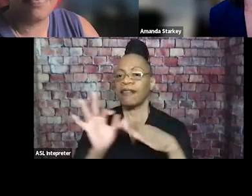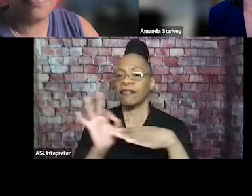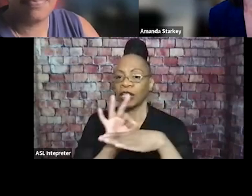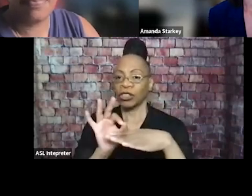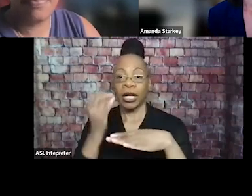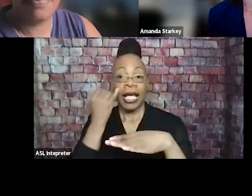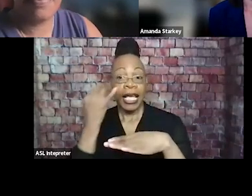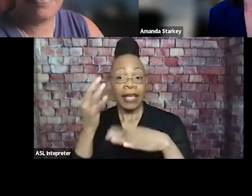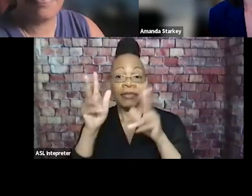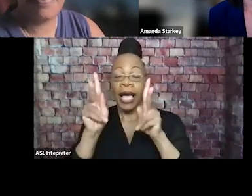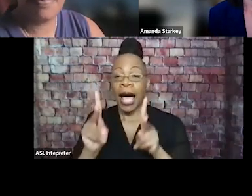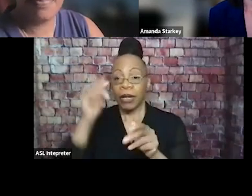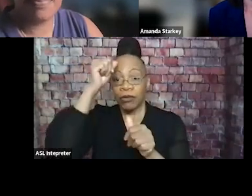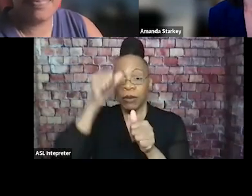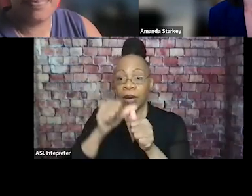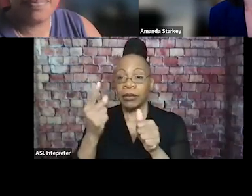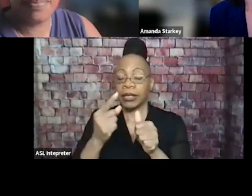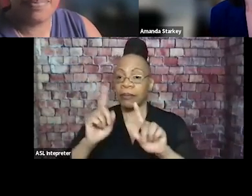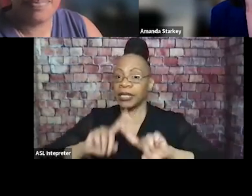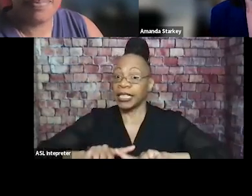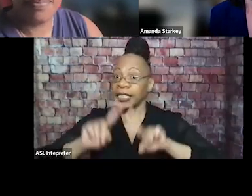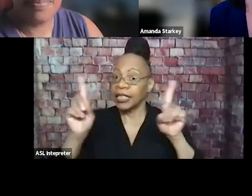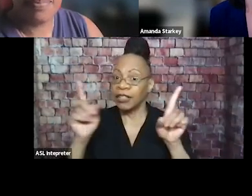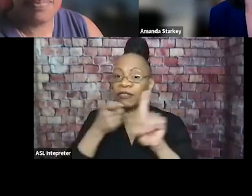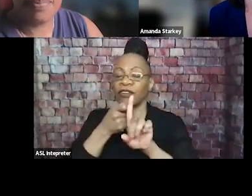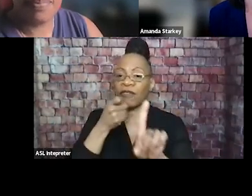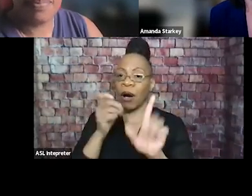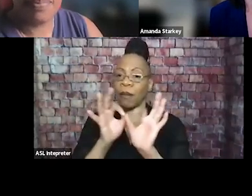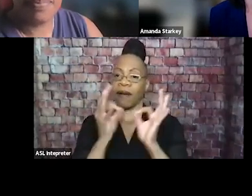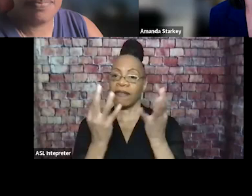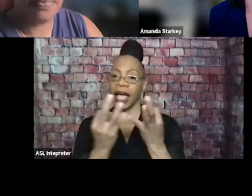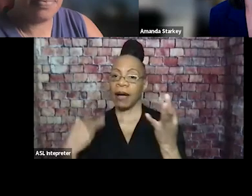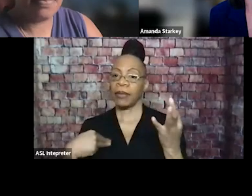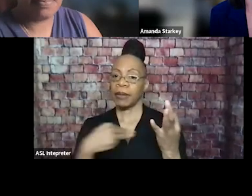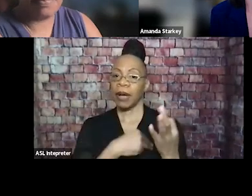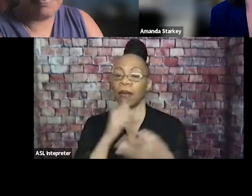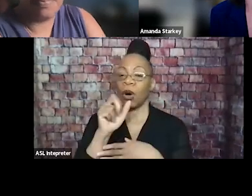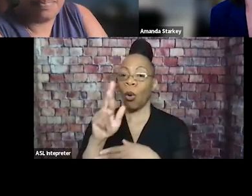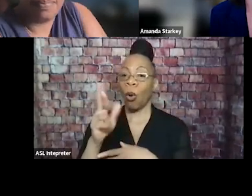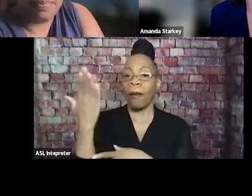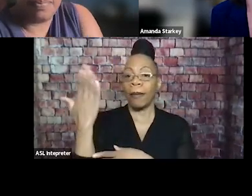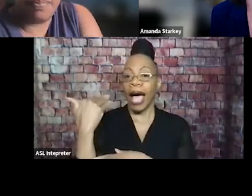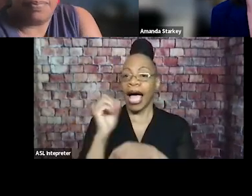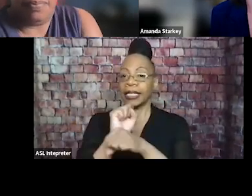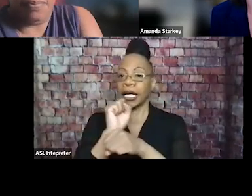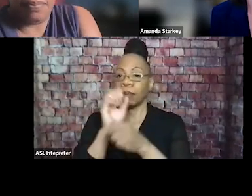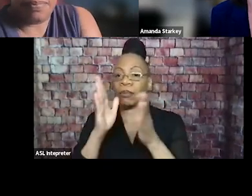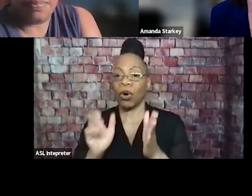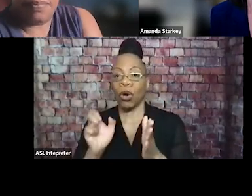something completely differently from a family member or their past employer or a treatment provider,